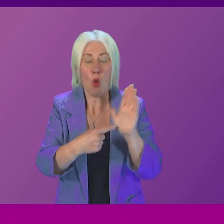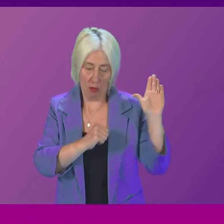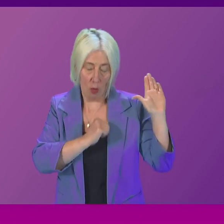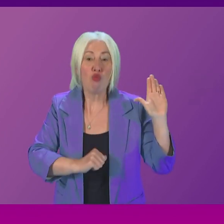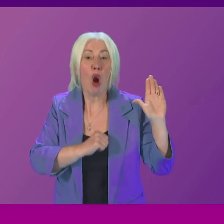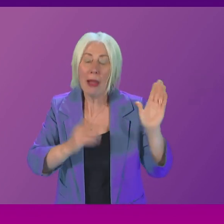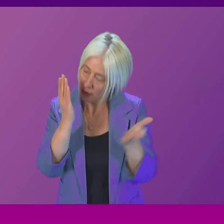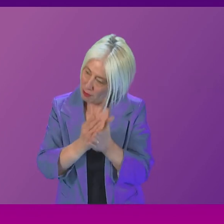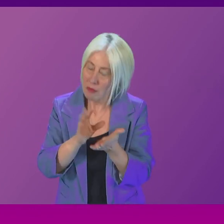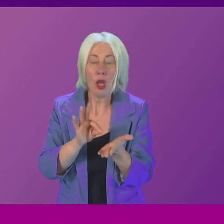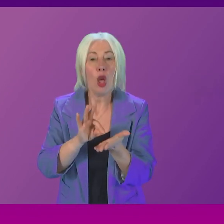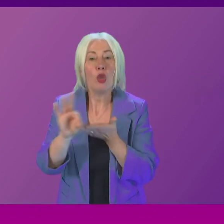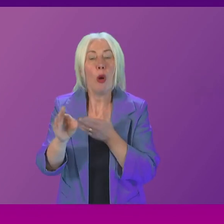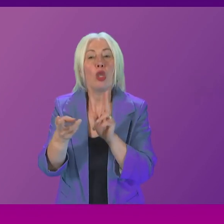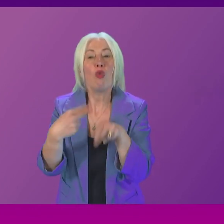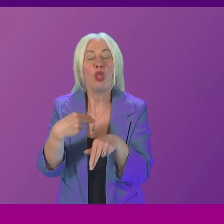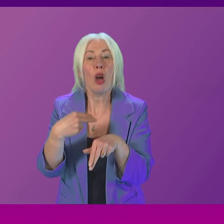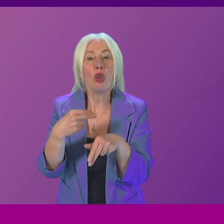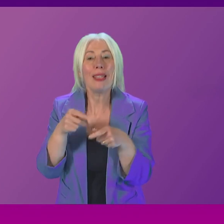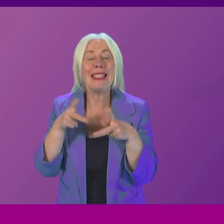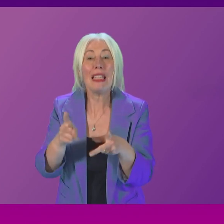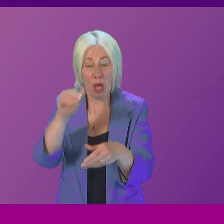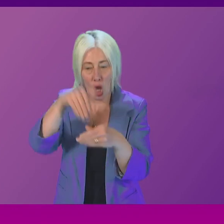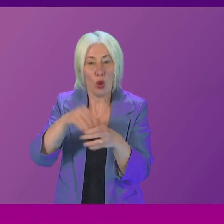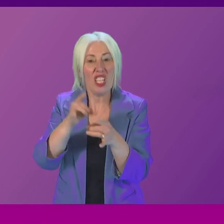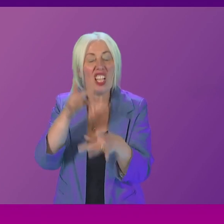return scheme that included glass. Maurice Golden told us: